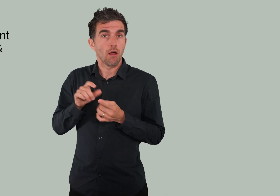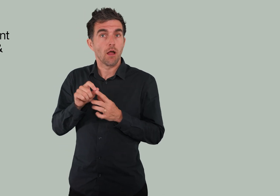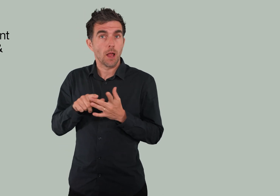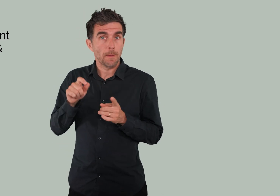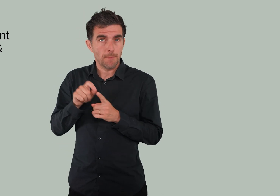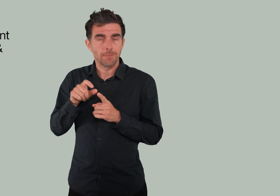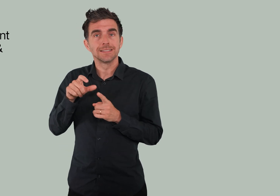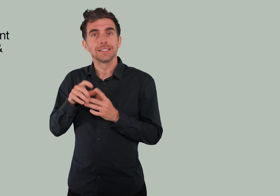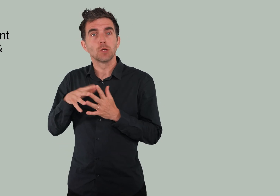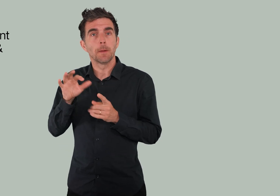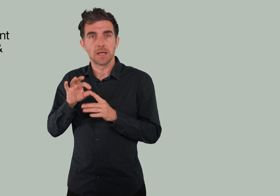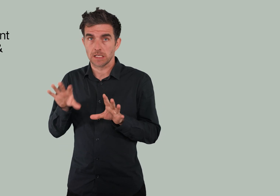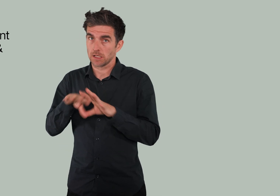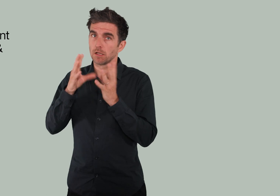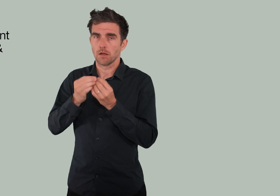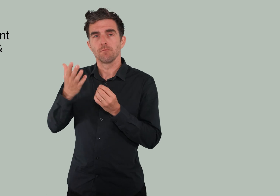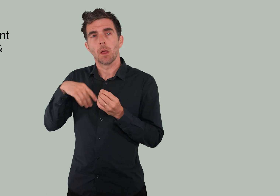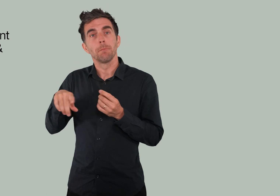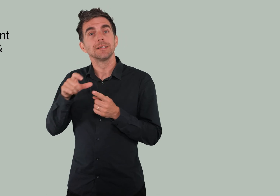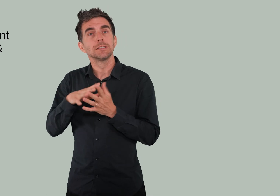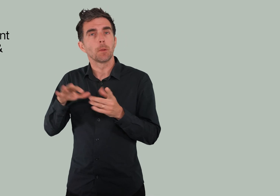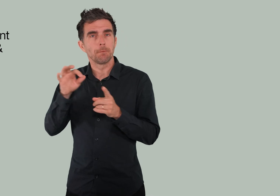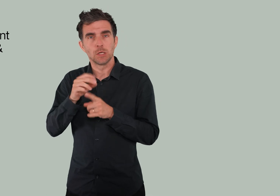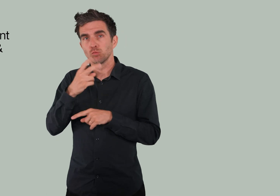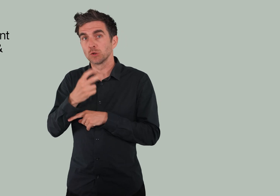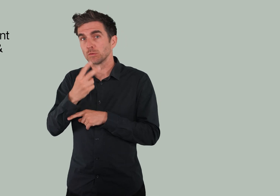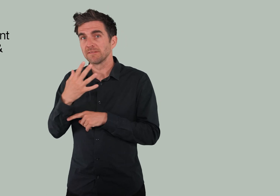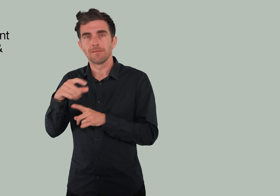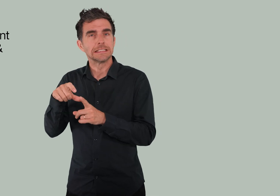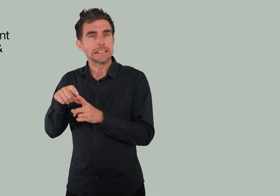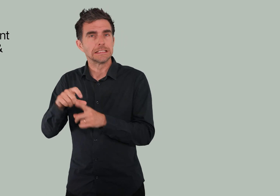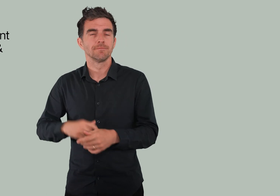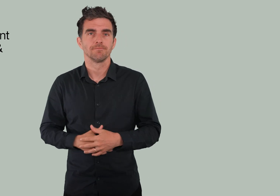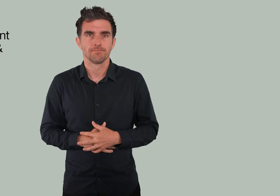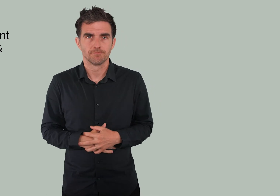for both PIP and DWP overall (DWP, 2025d).